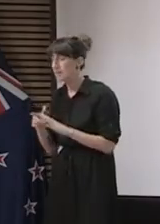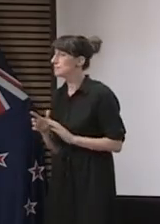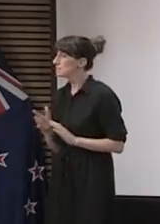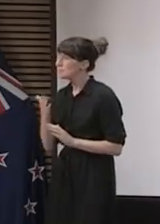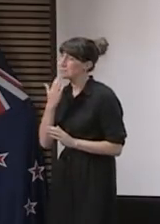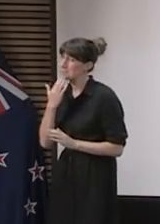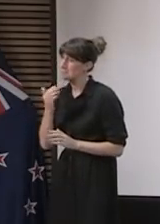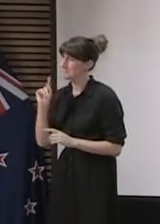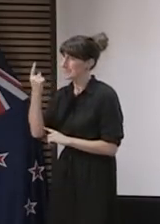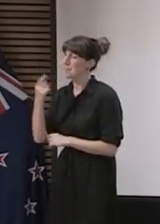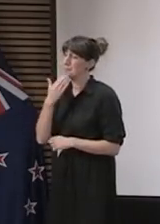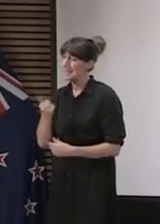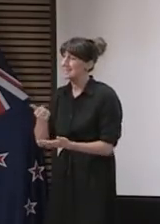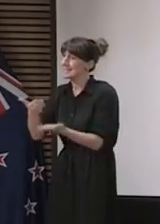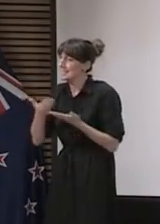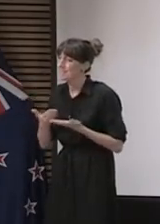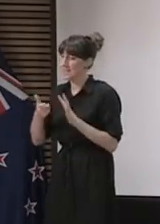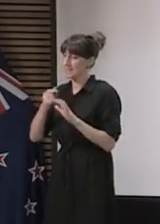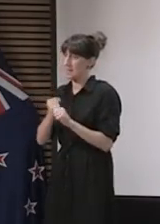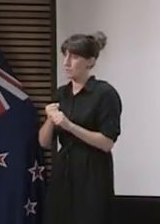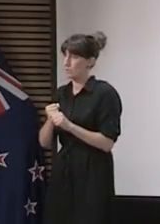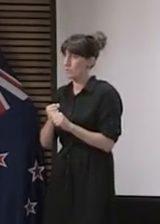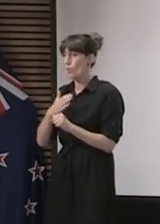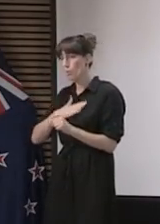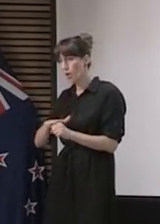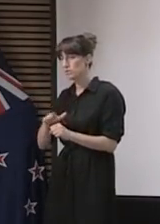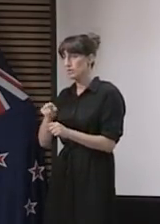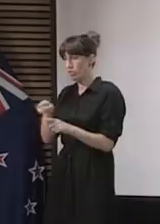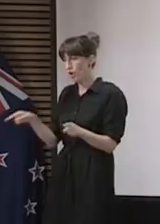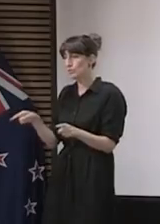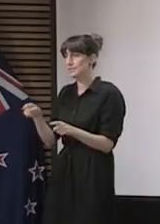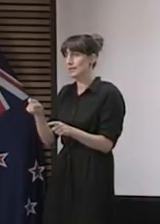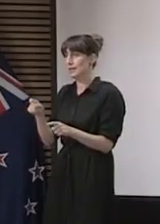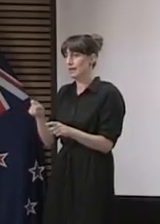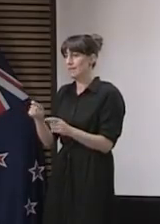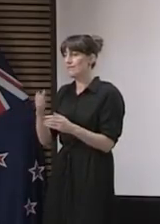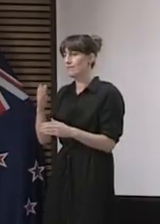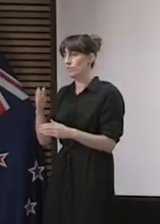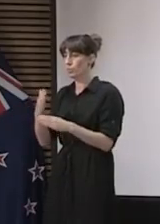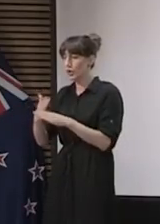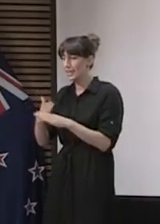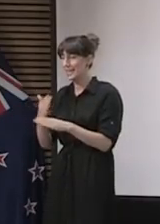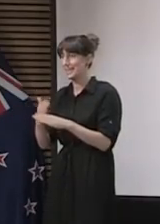whowill you do about it? That iswhere I would ask pleaseprovide those examples. We dowant those front-linecommunity health workers tohave access to PPE.